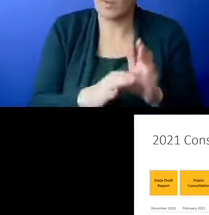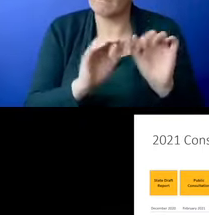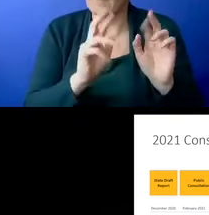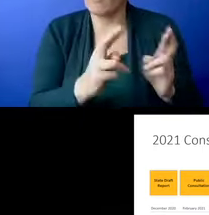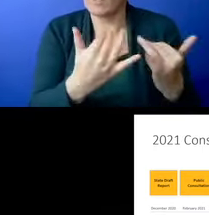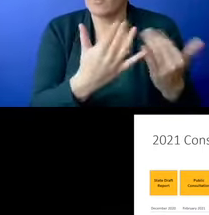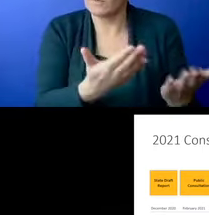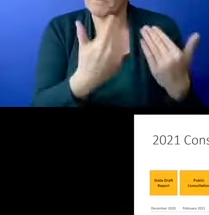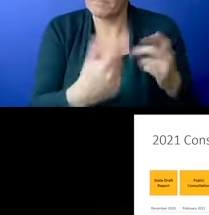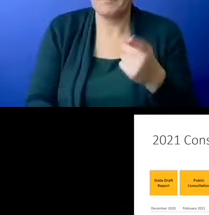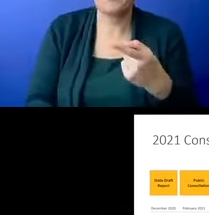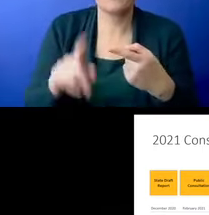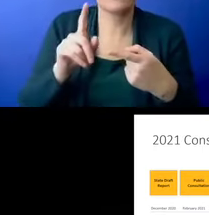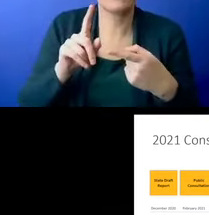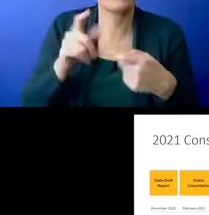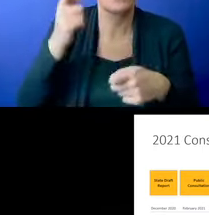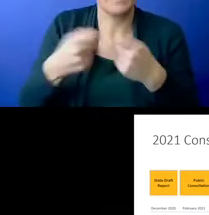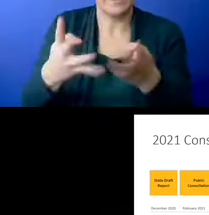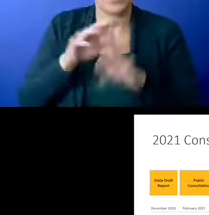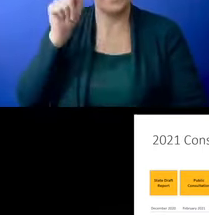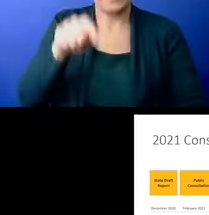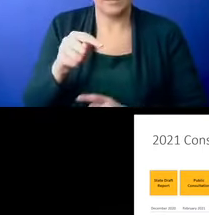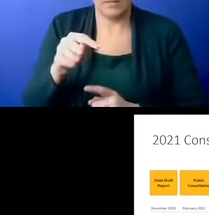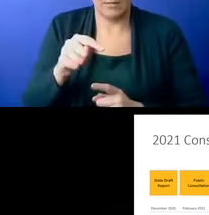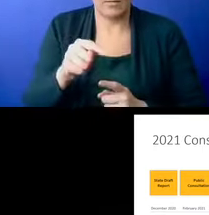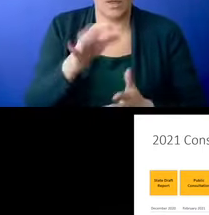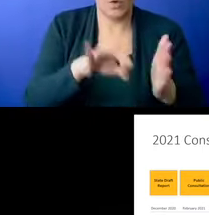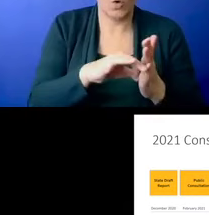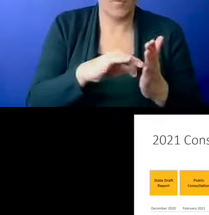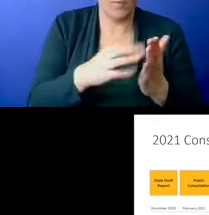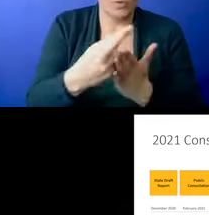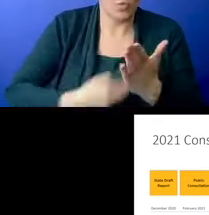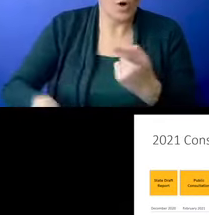When the United Nations Committee looks at the State report and shadow reports,